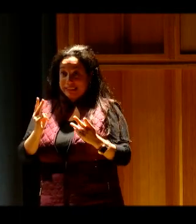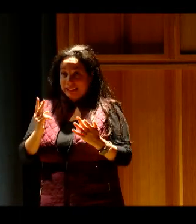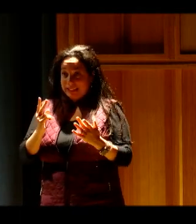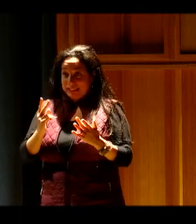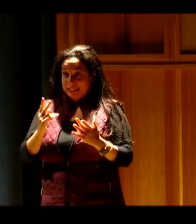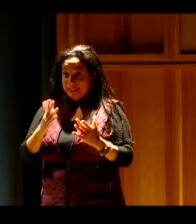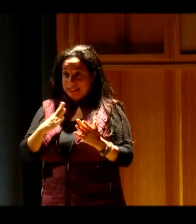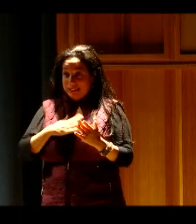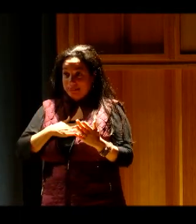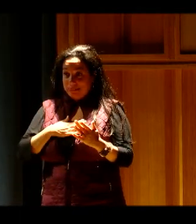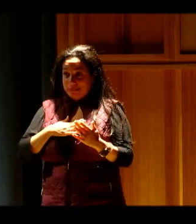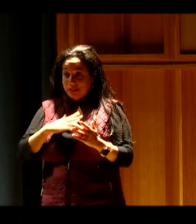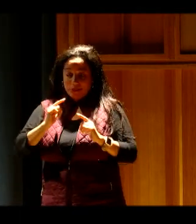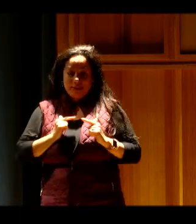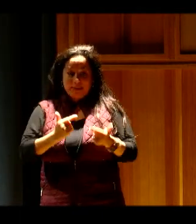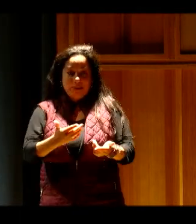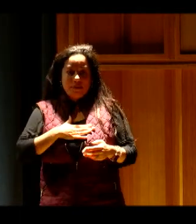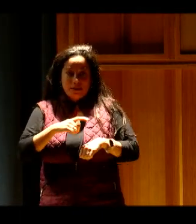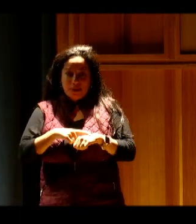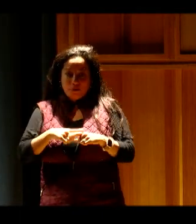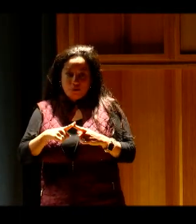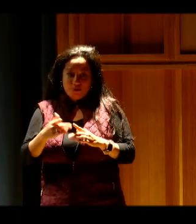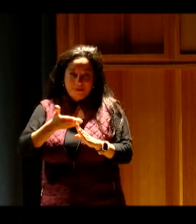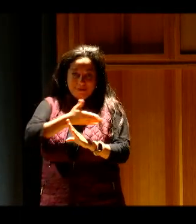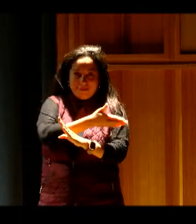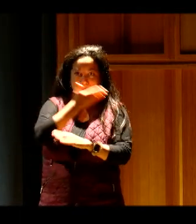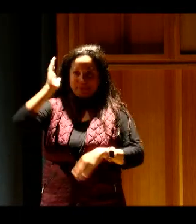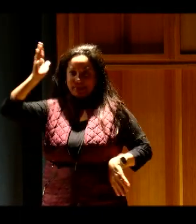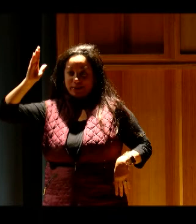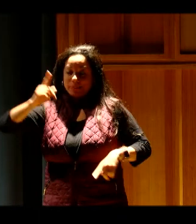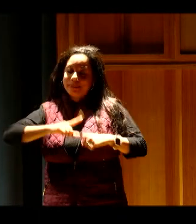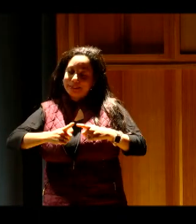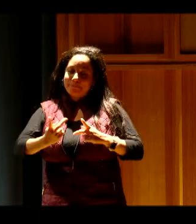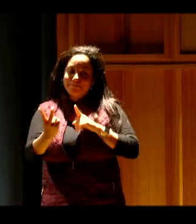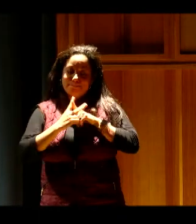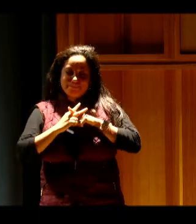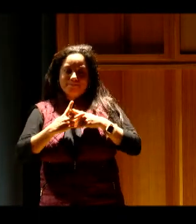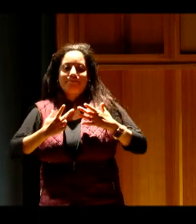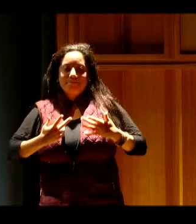back to the earlier speakers, but I have been given an assignment to deliver some specific instructions